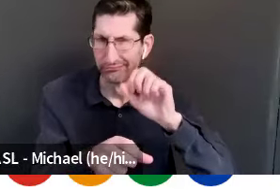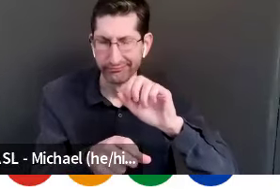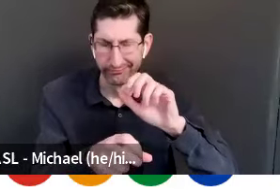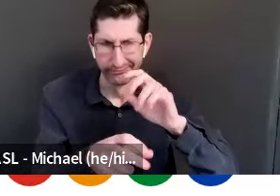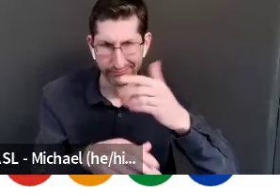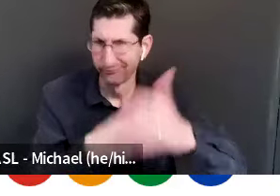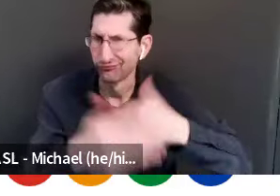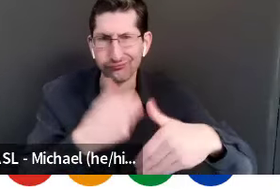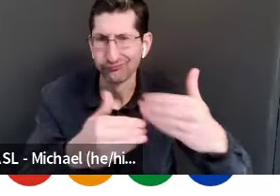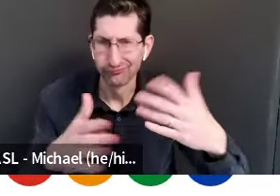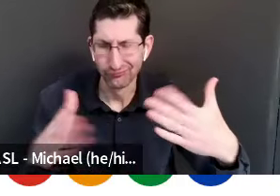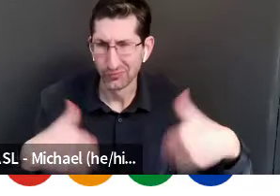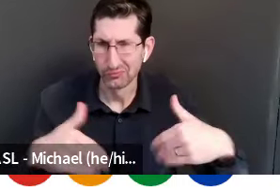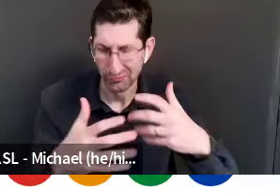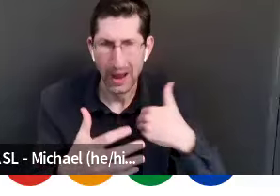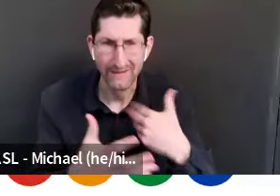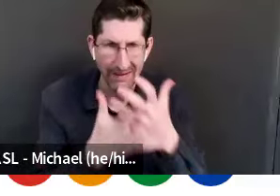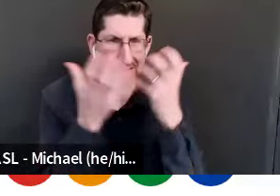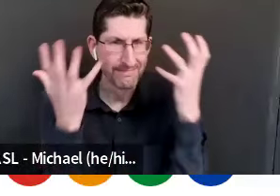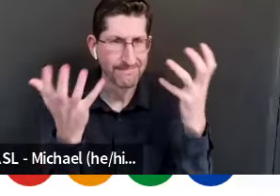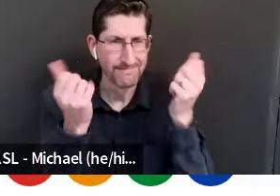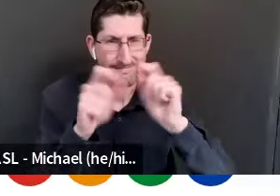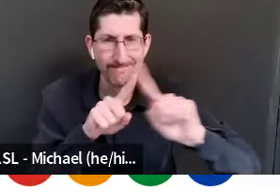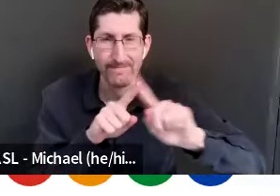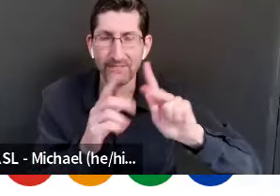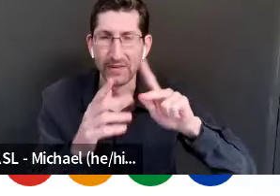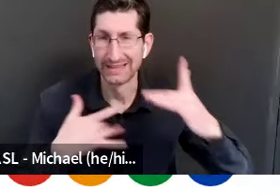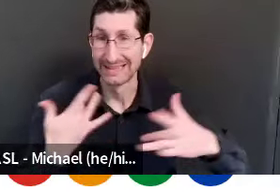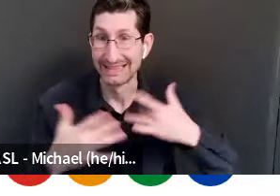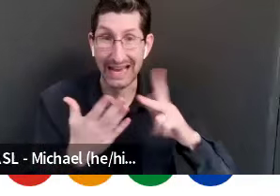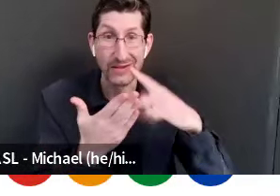THIS YEAR. WE HAVE GOT A LOT OF EXCITING